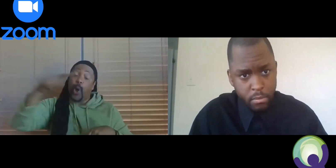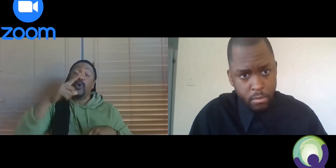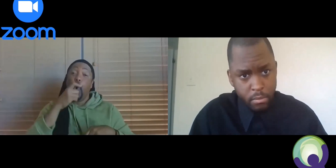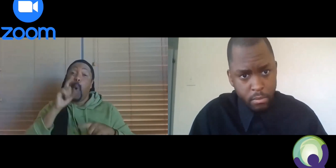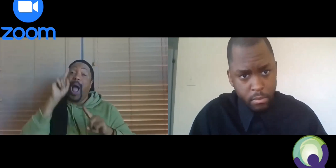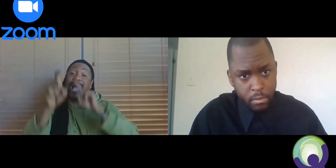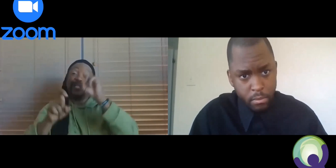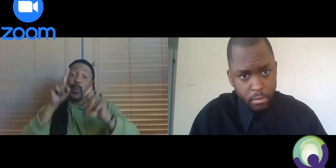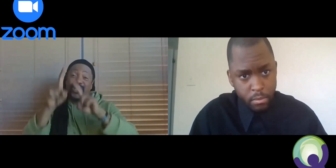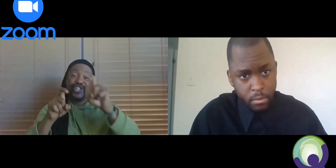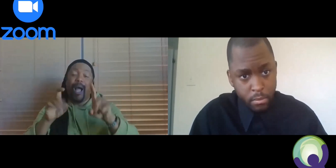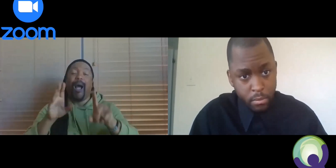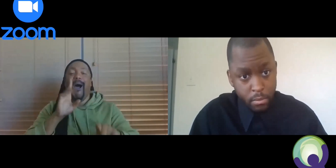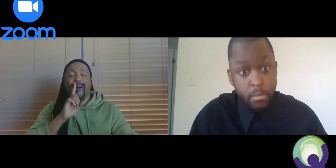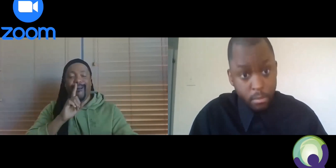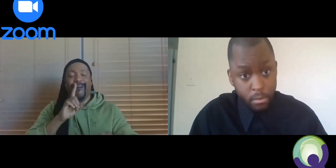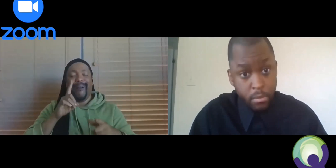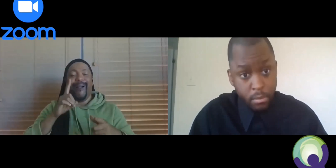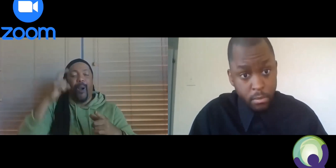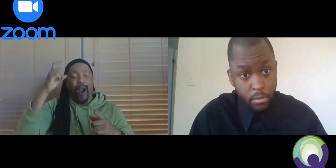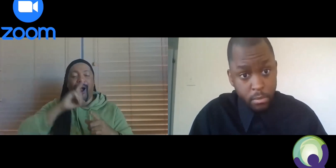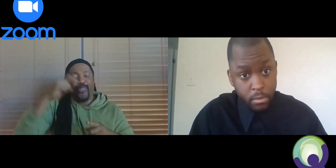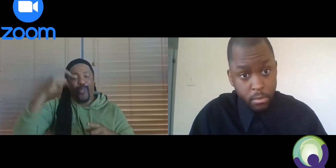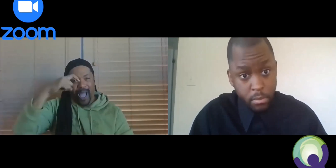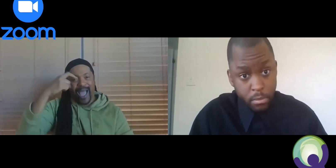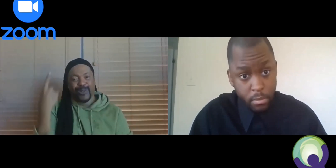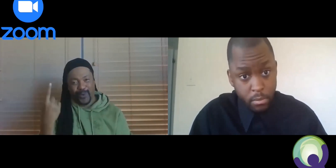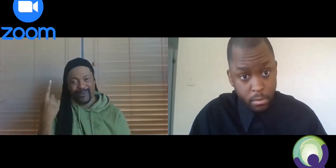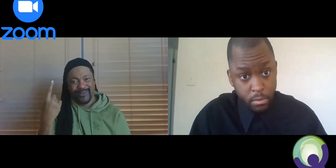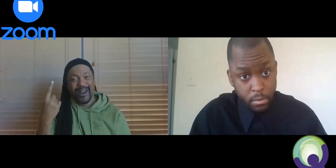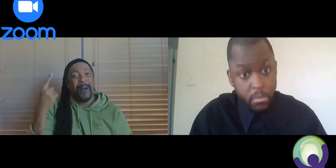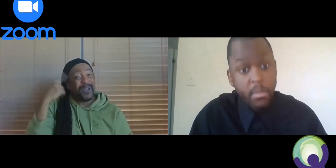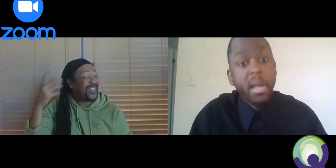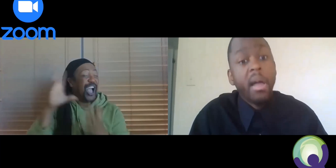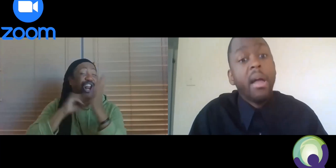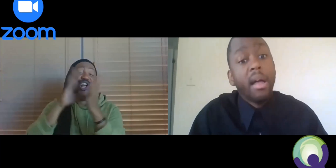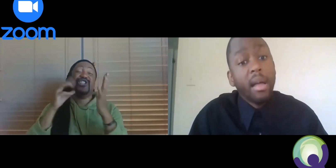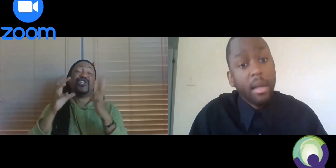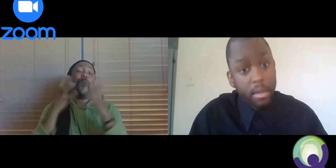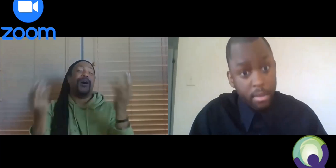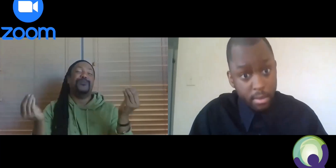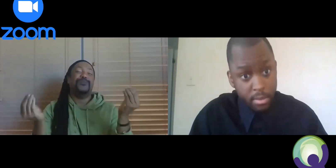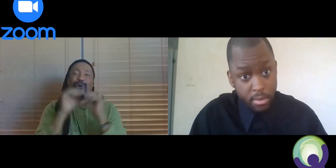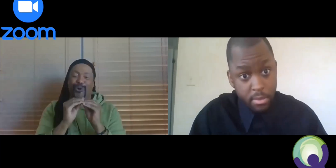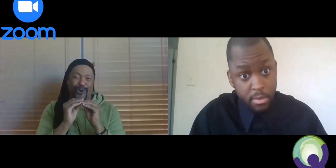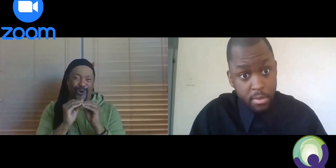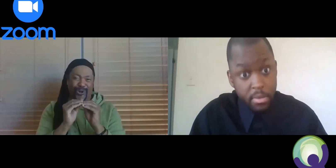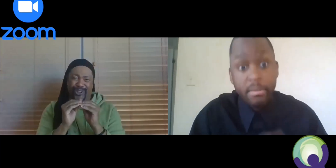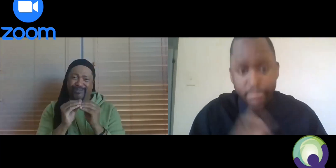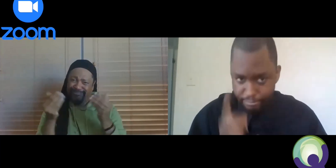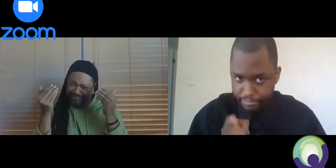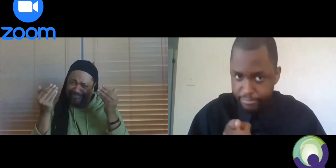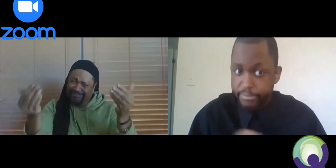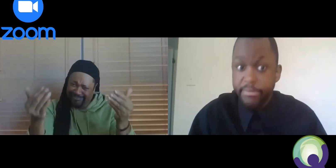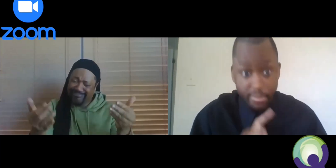“Those who ask questions are the wise ones” because they learn so much more.